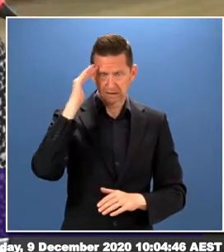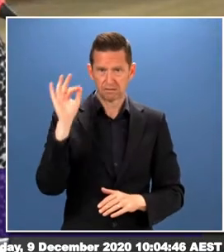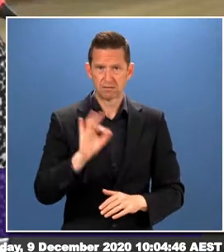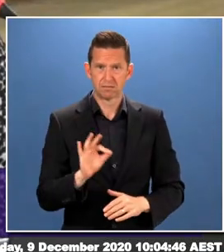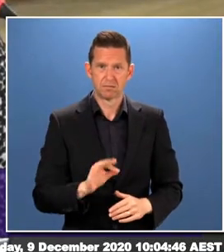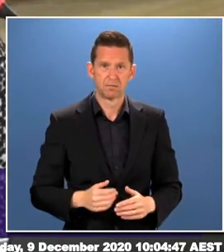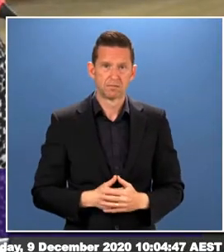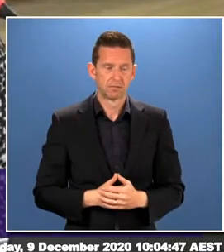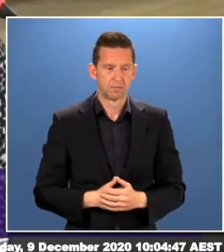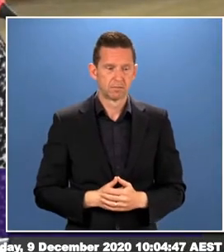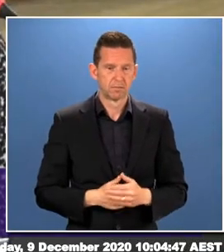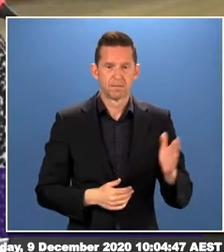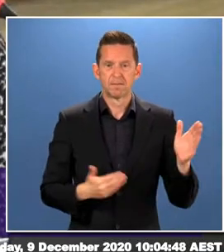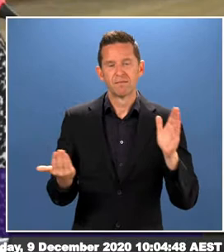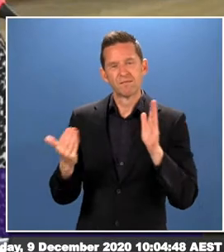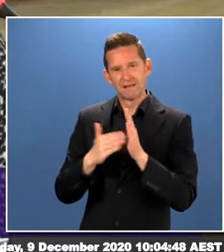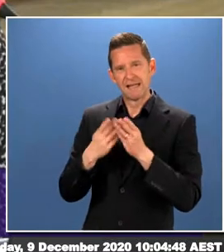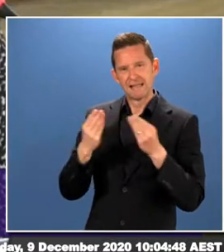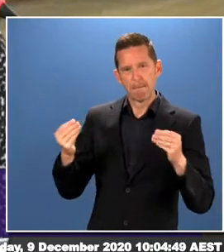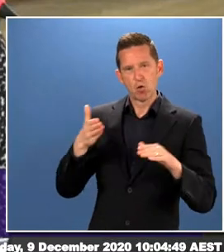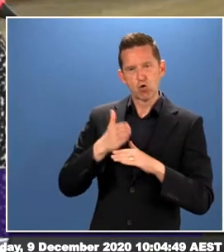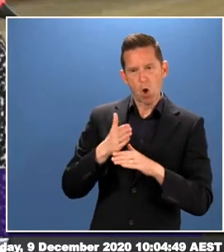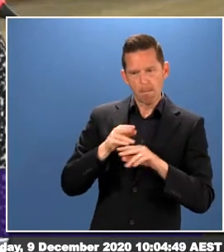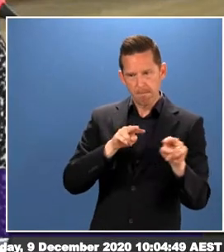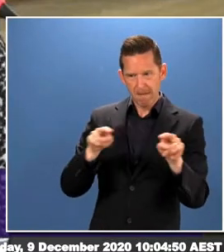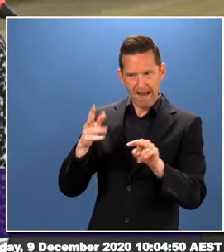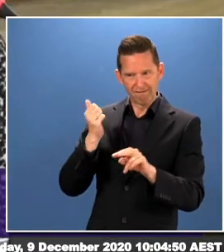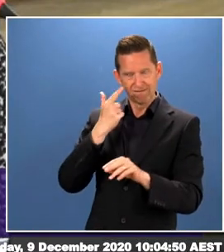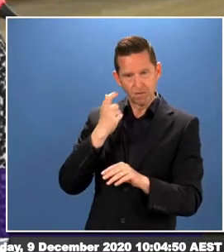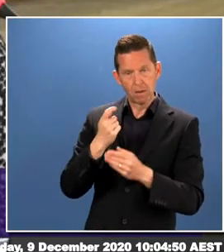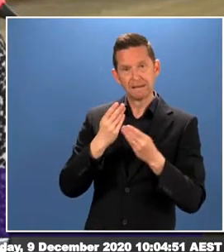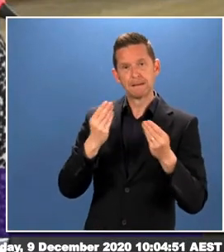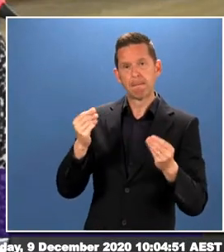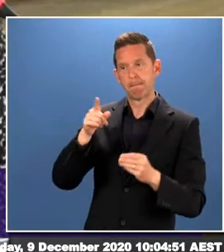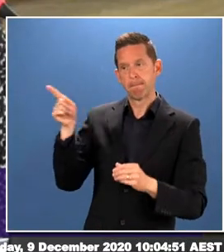have been identified, some of the participants identified themselves as